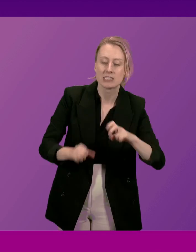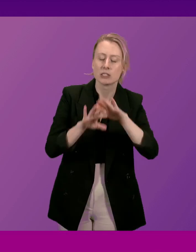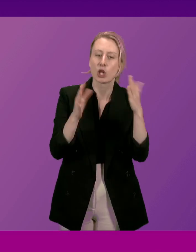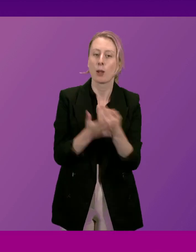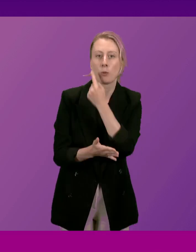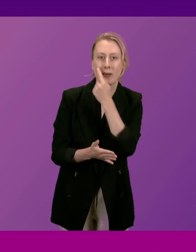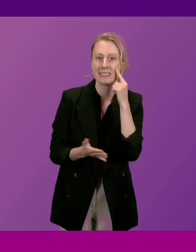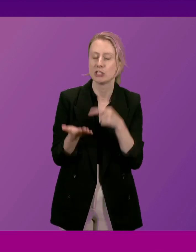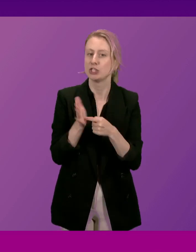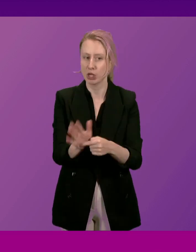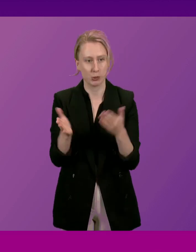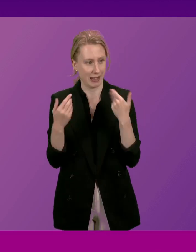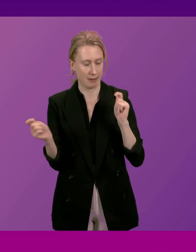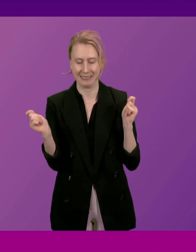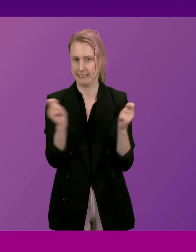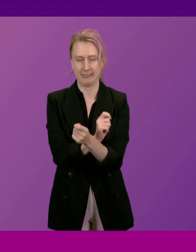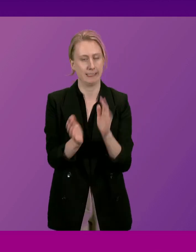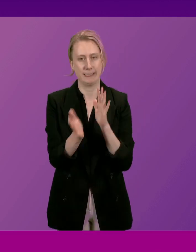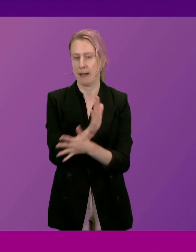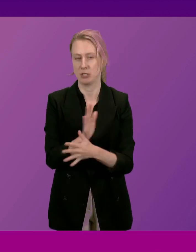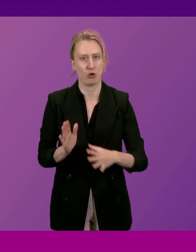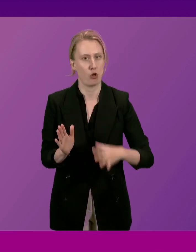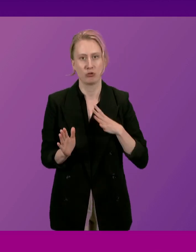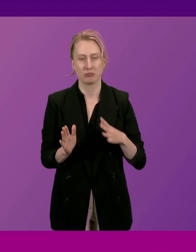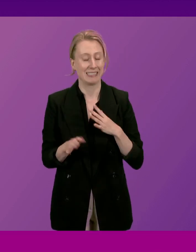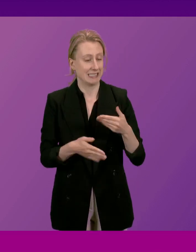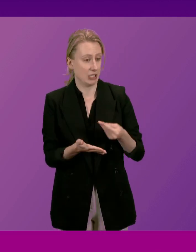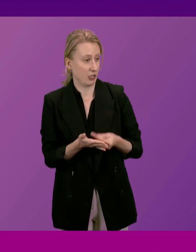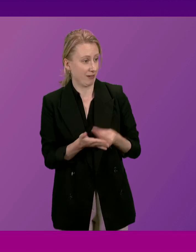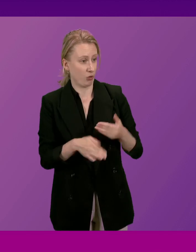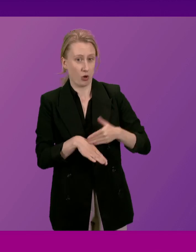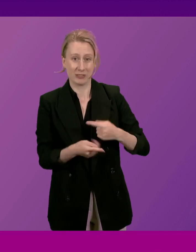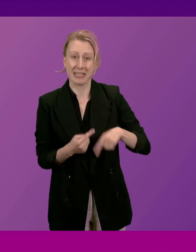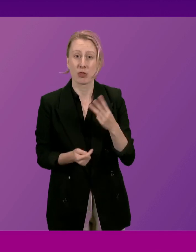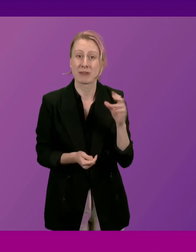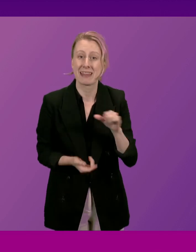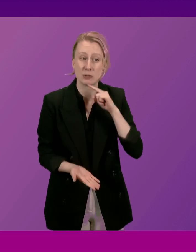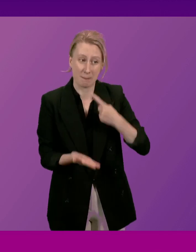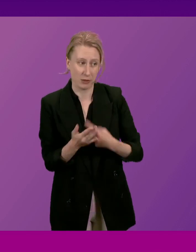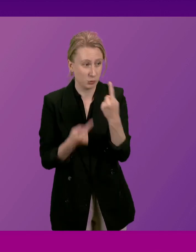climate damage is already costing Scottish households £3,000 every year on average,